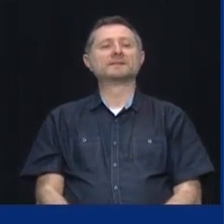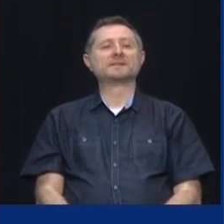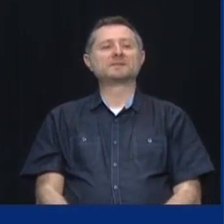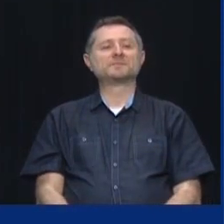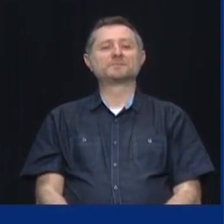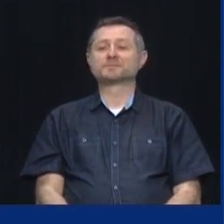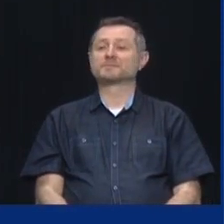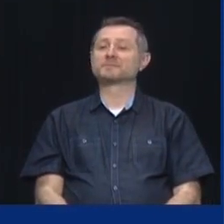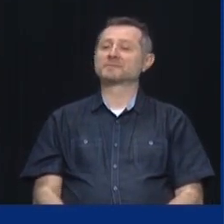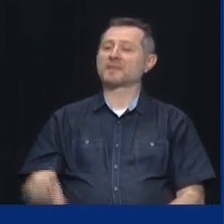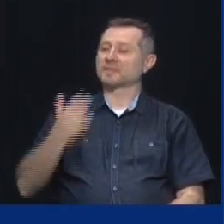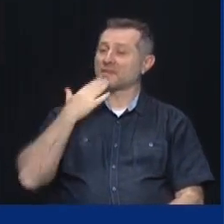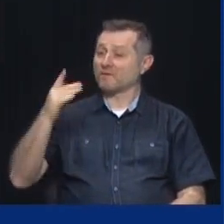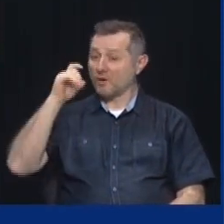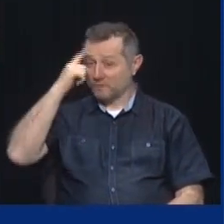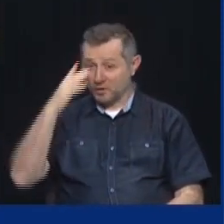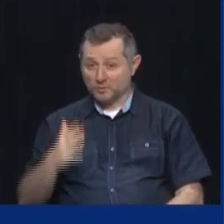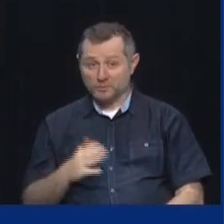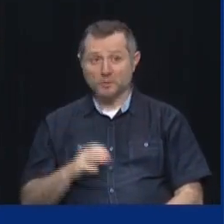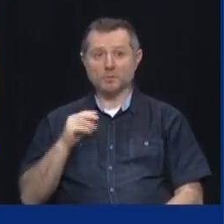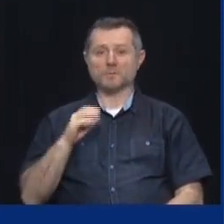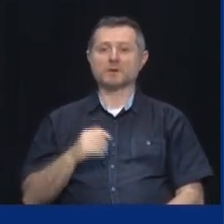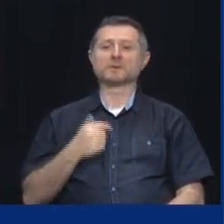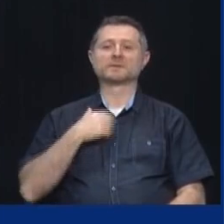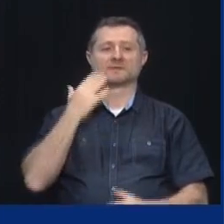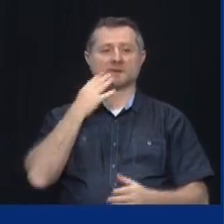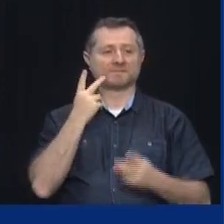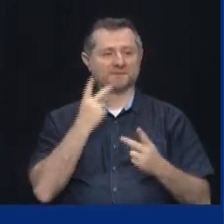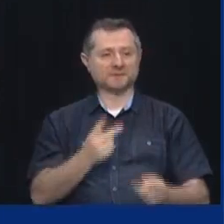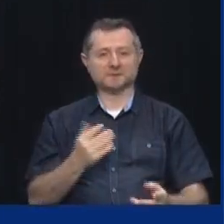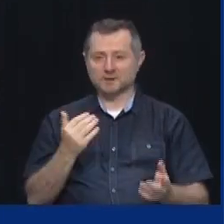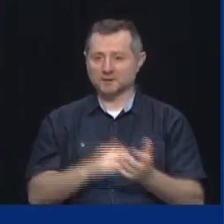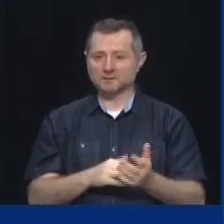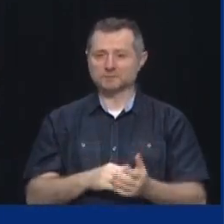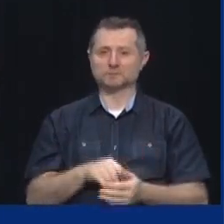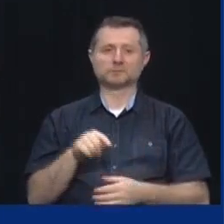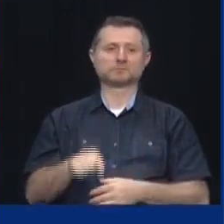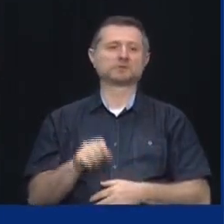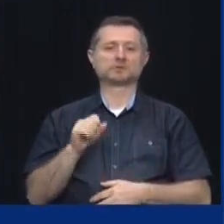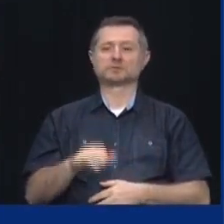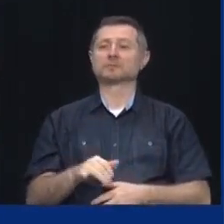QUALITY SERVICE AND LEADERSHIP LIKE THEY'VE NEVER NEEDED IT AND